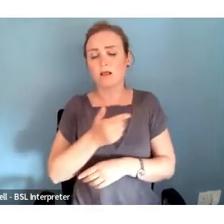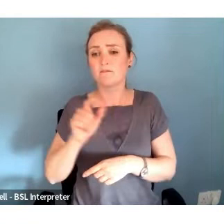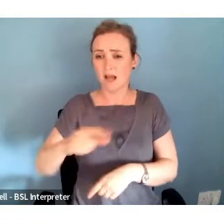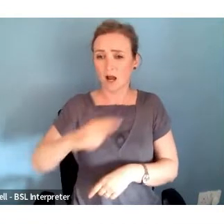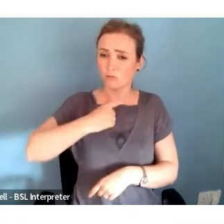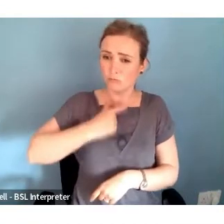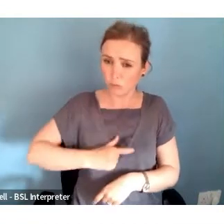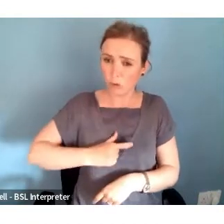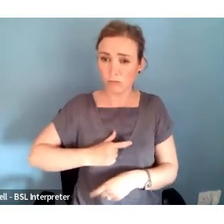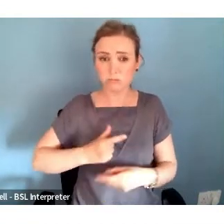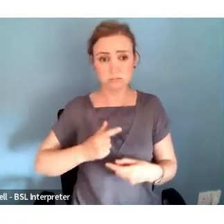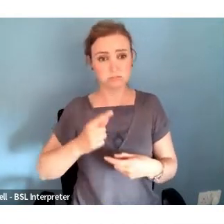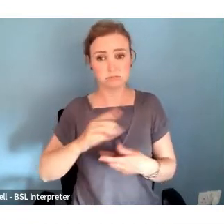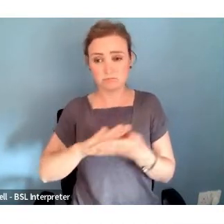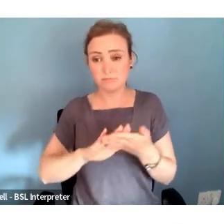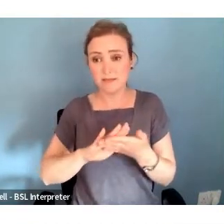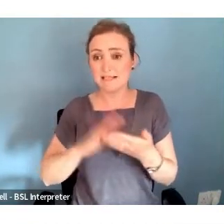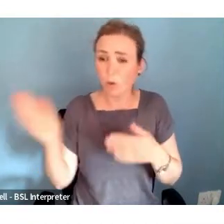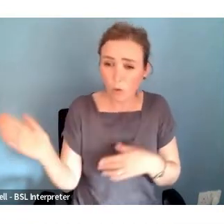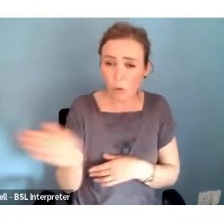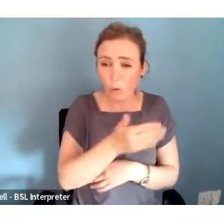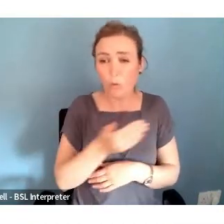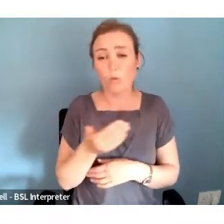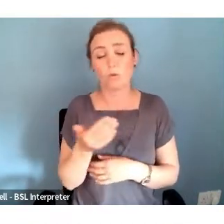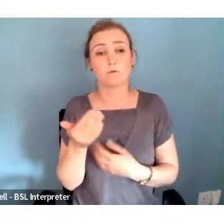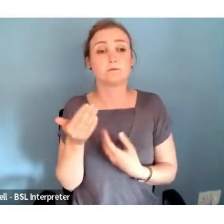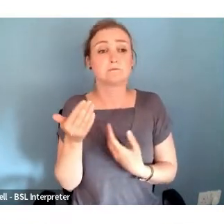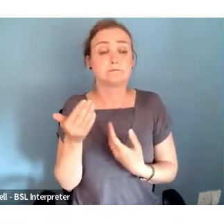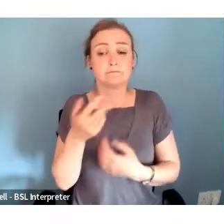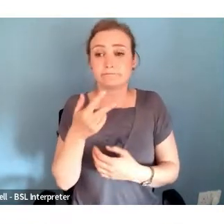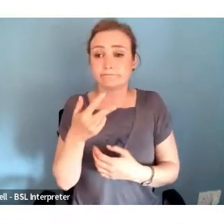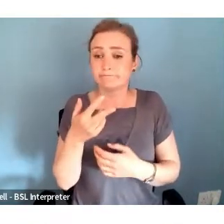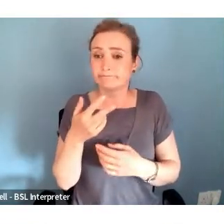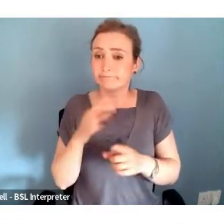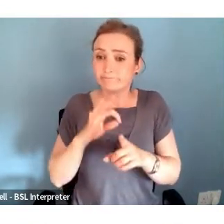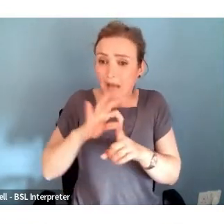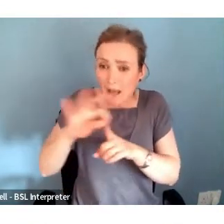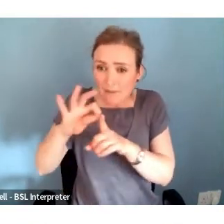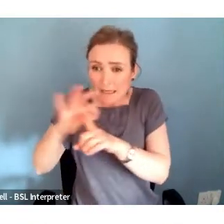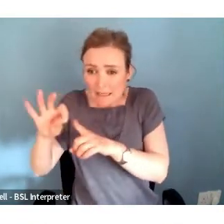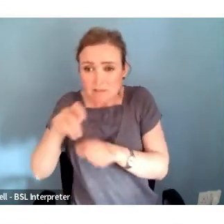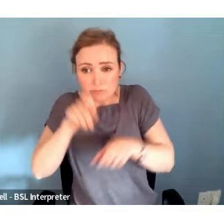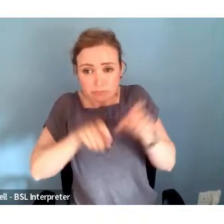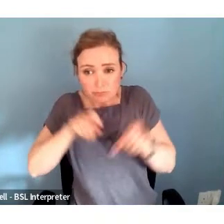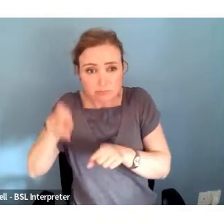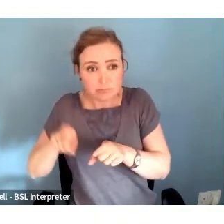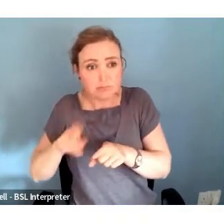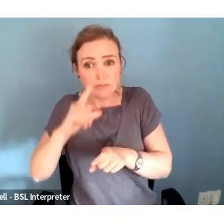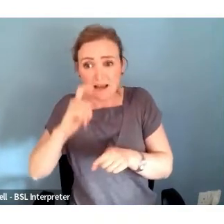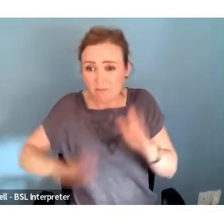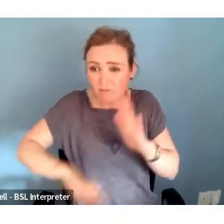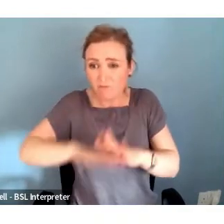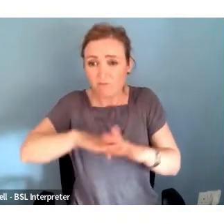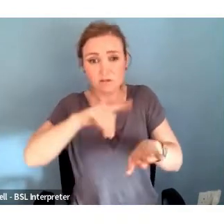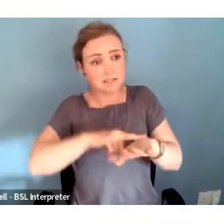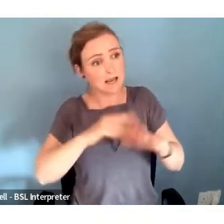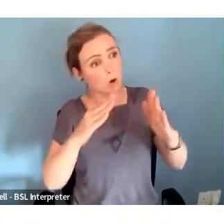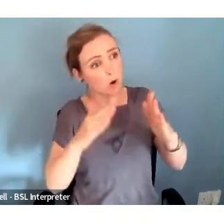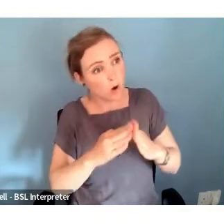giving every candidate the opportunity to work either fully at home or fully in the workplace or some hybrid split of